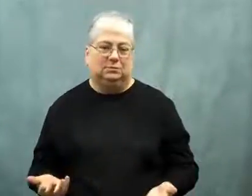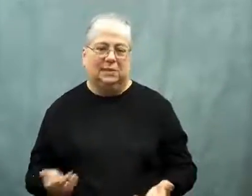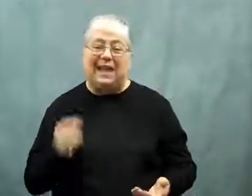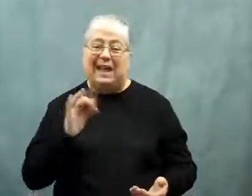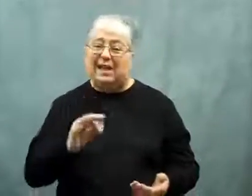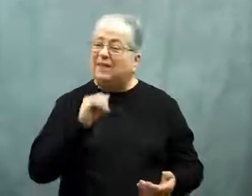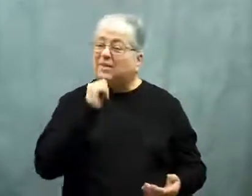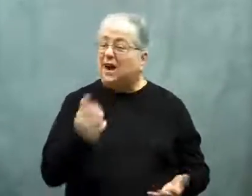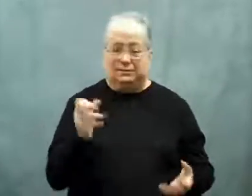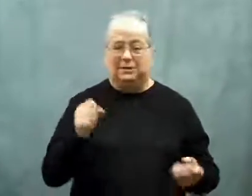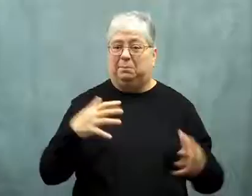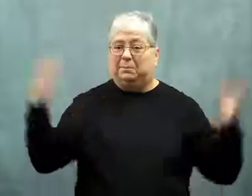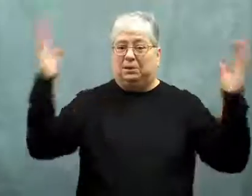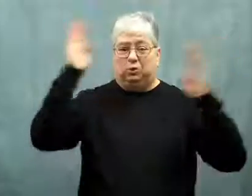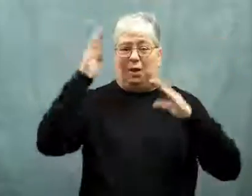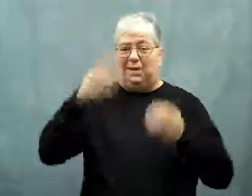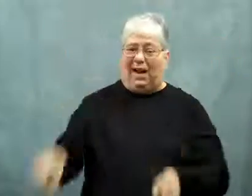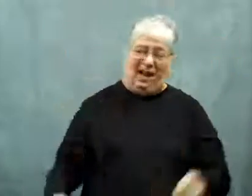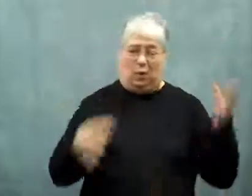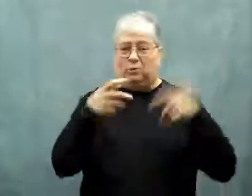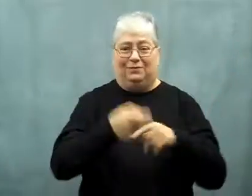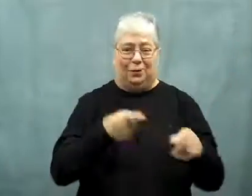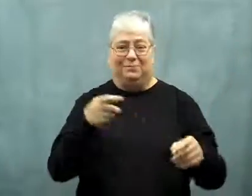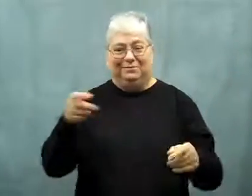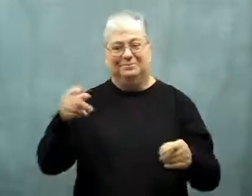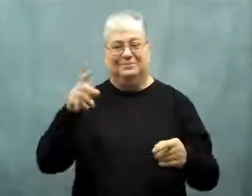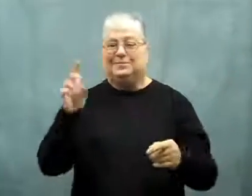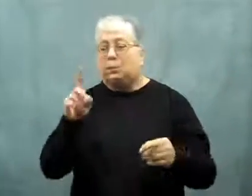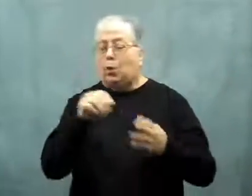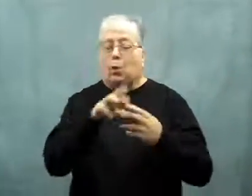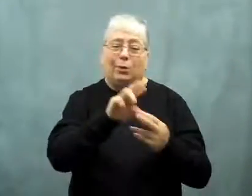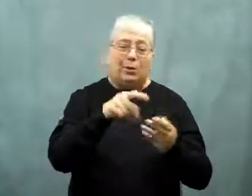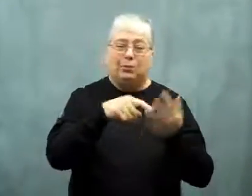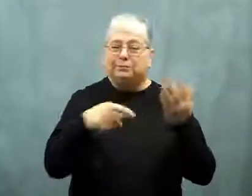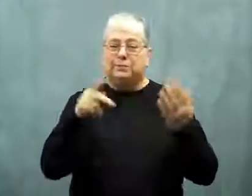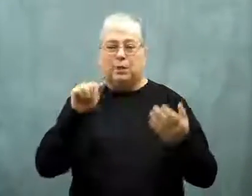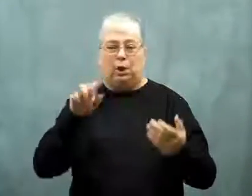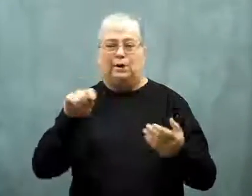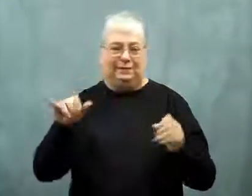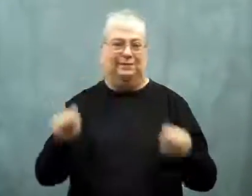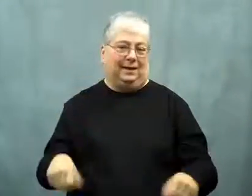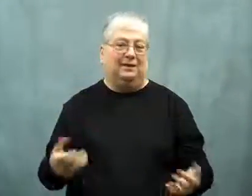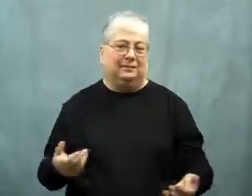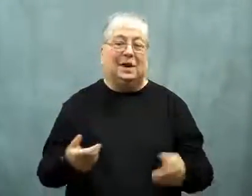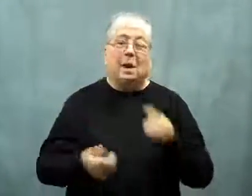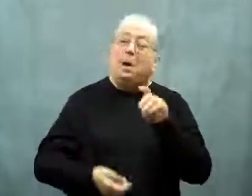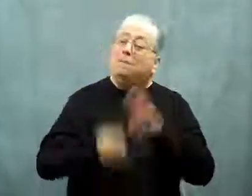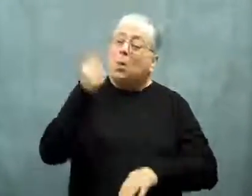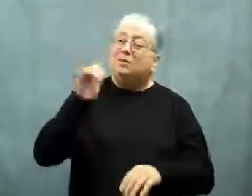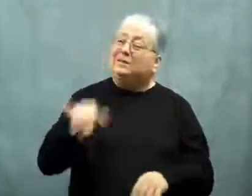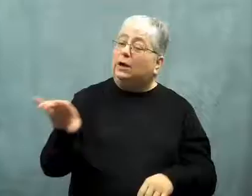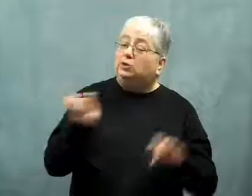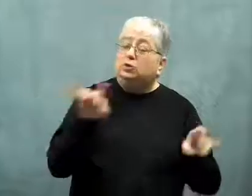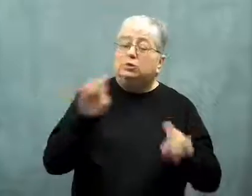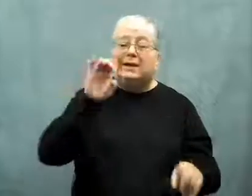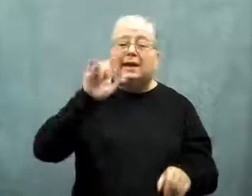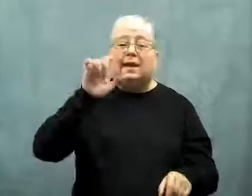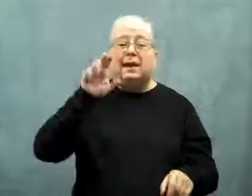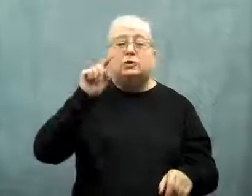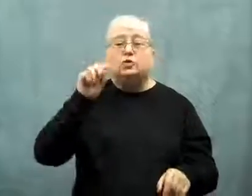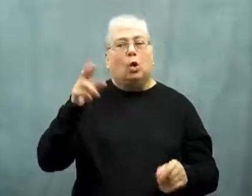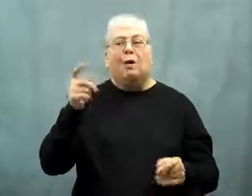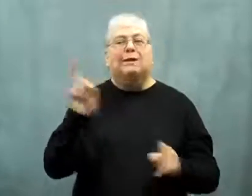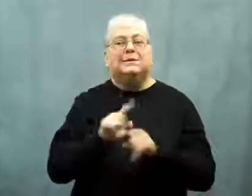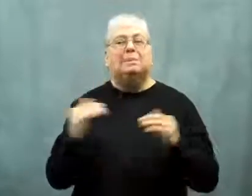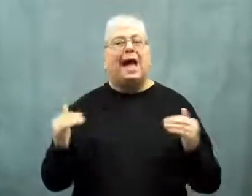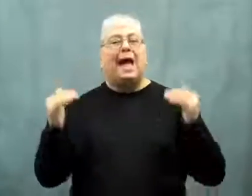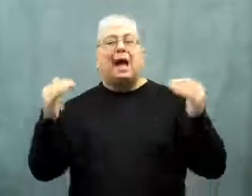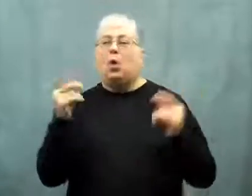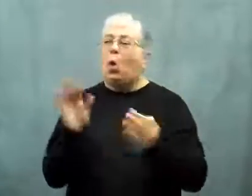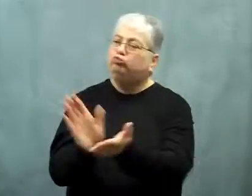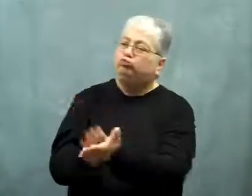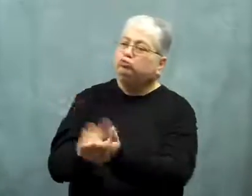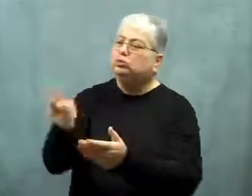Any elector not doing so would be in hot water, and kicked out of his/her party.